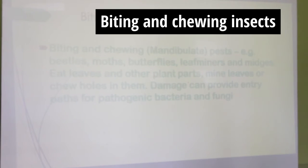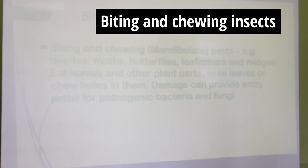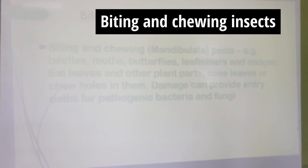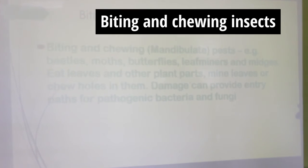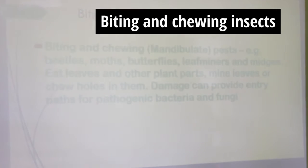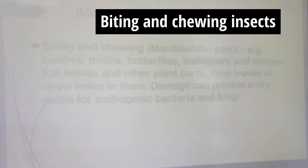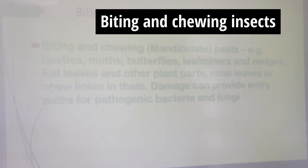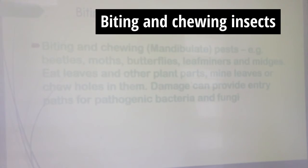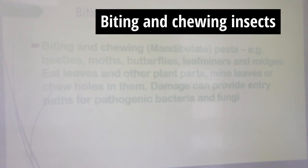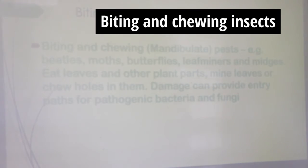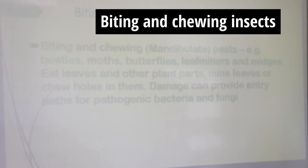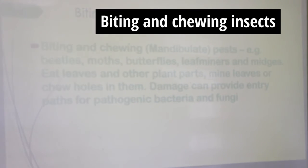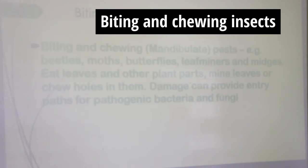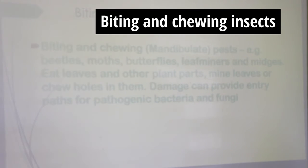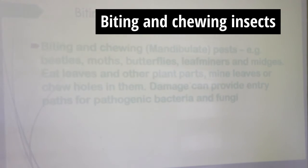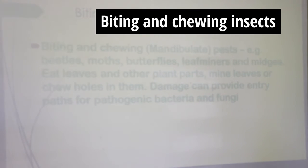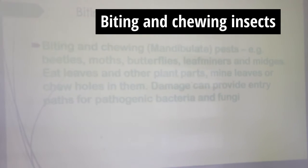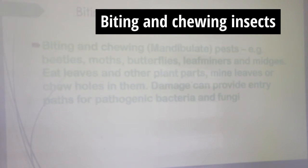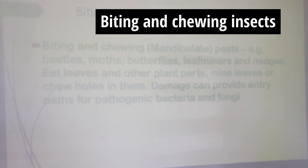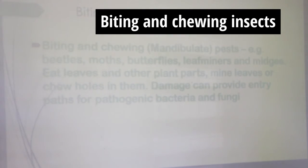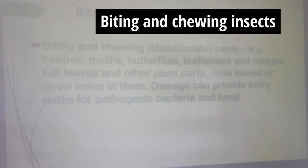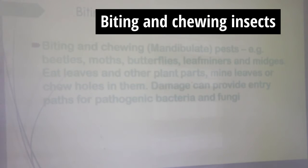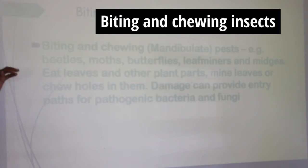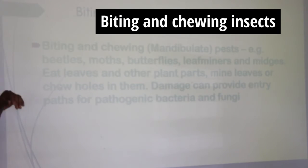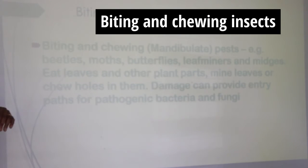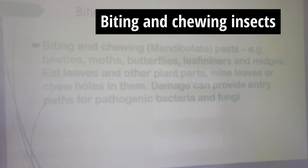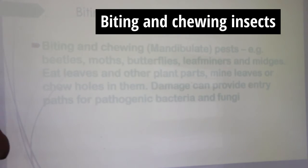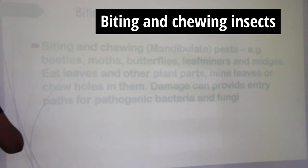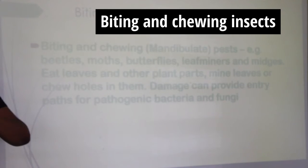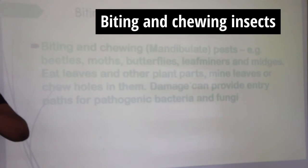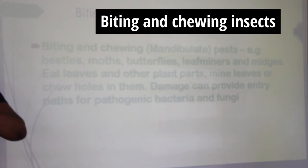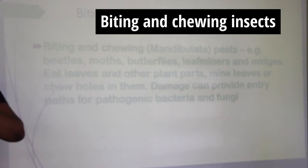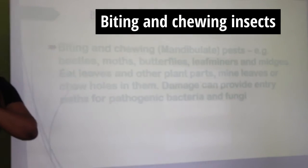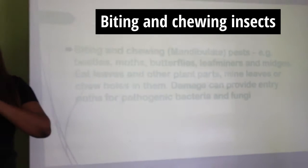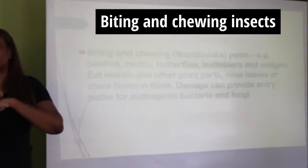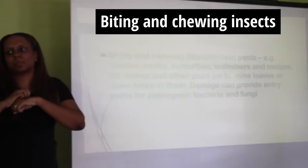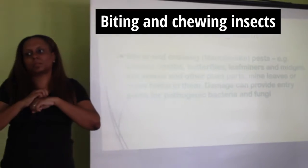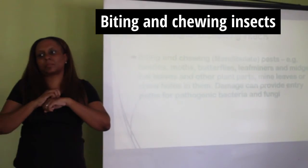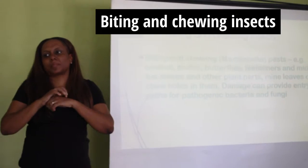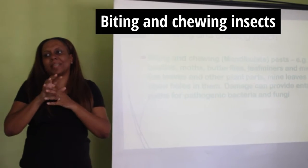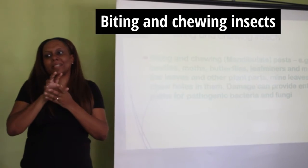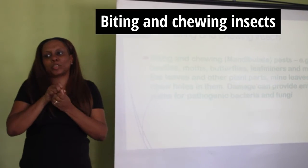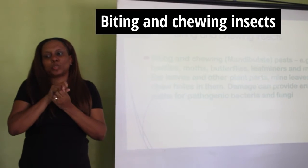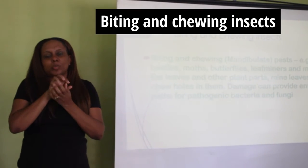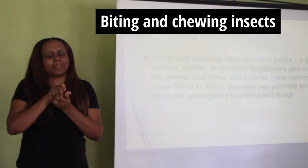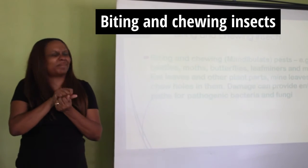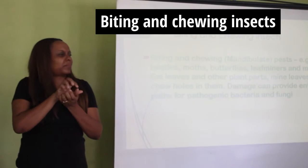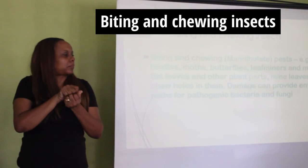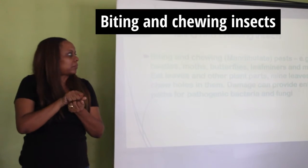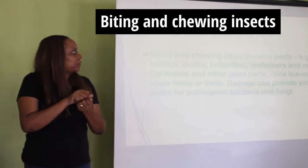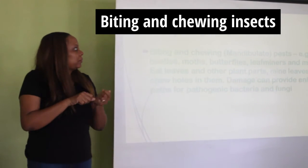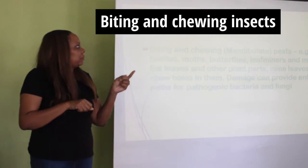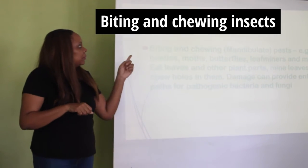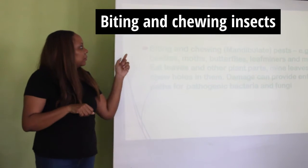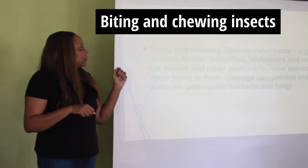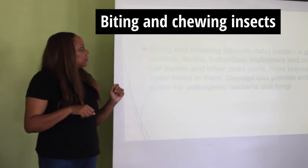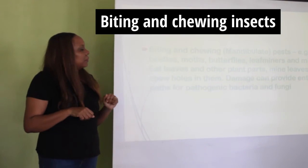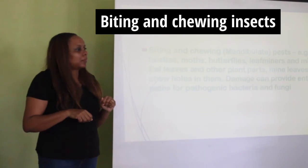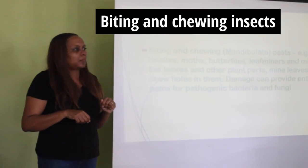okay now they are um out of how much million pests in the world the pests normally do three things